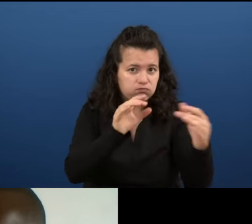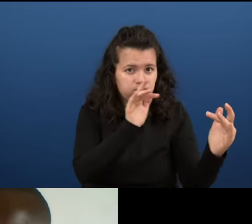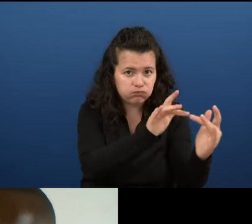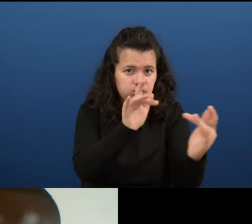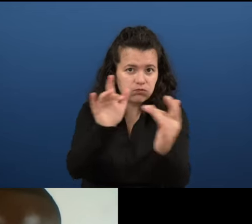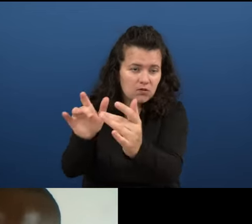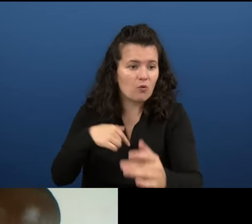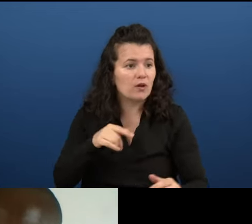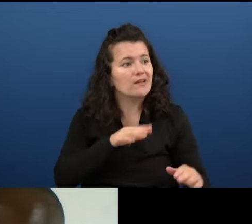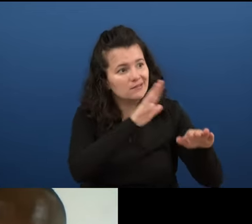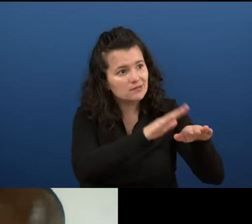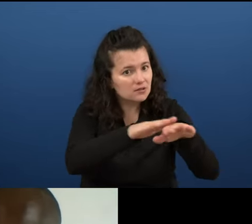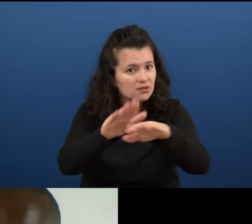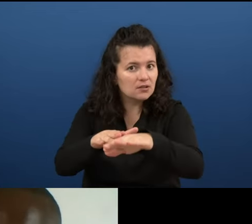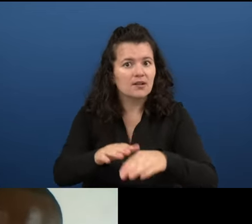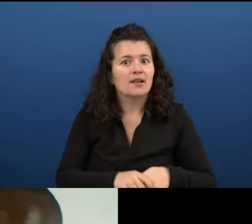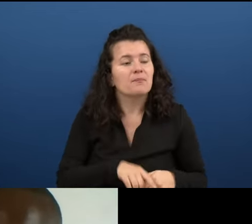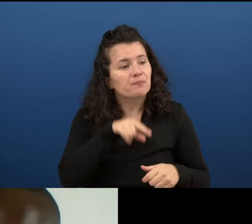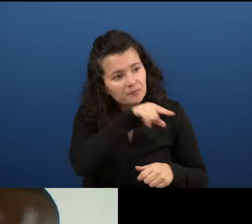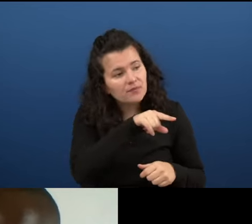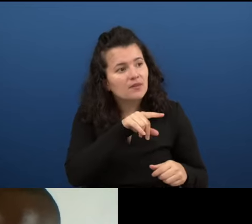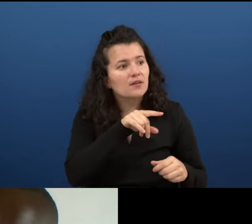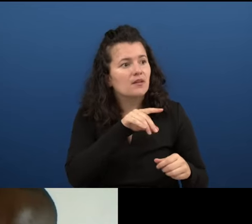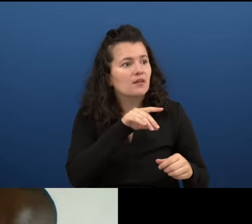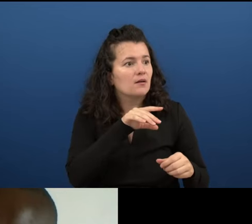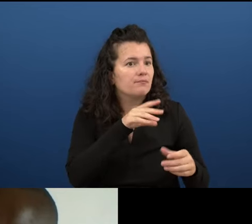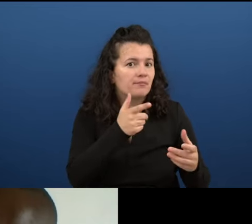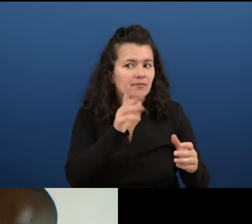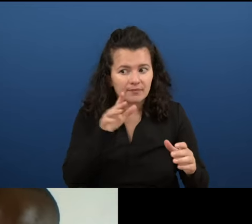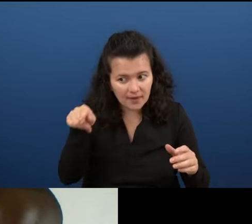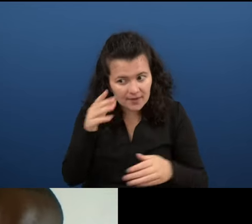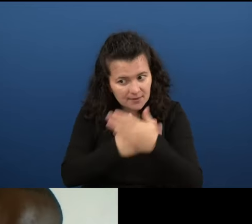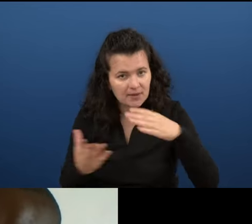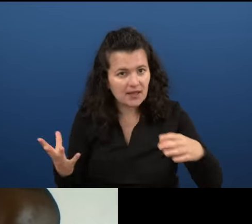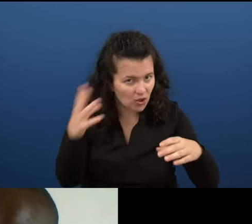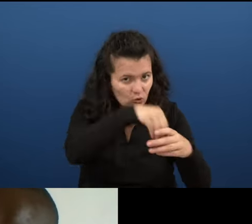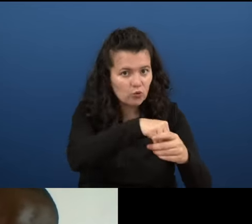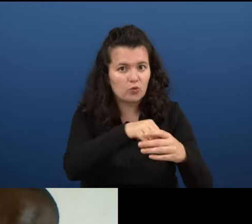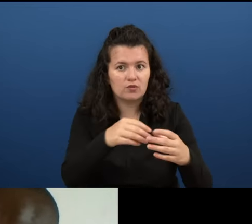make them participate to have them to share some of this information, because it is through